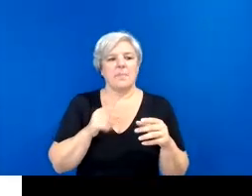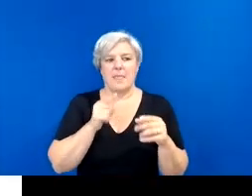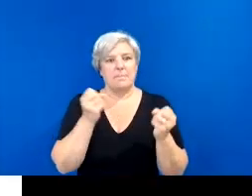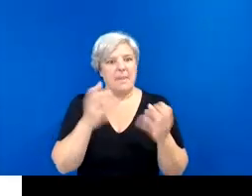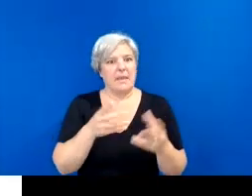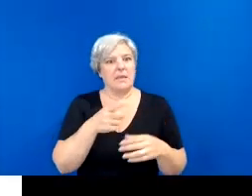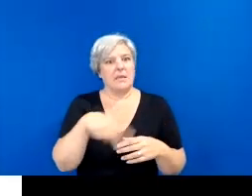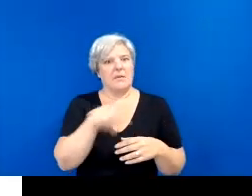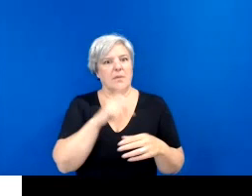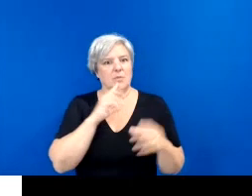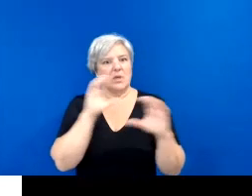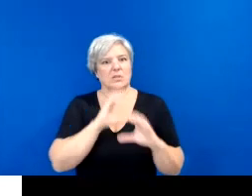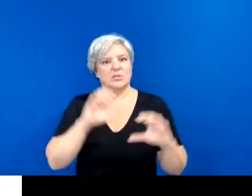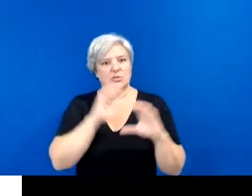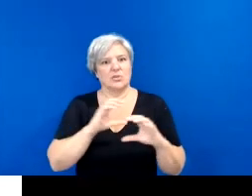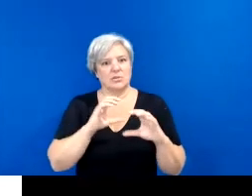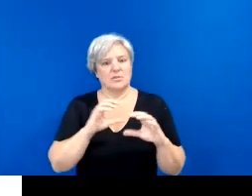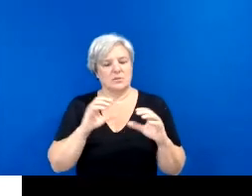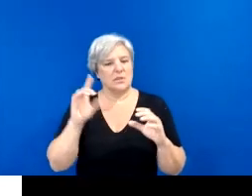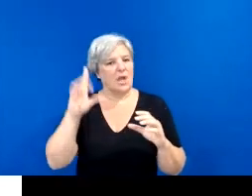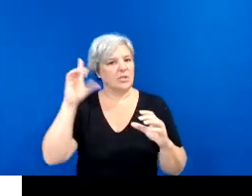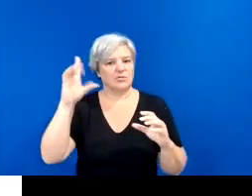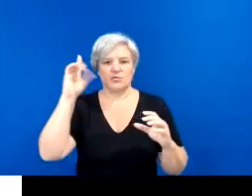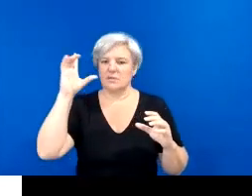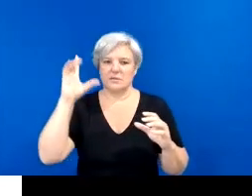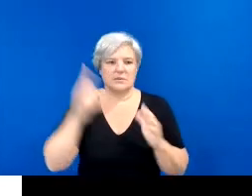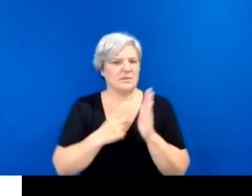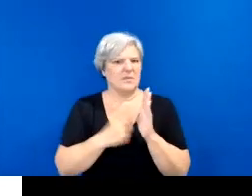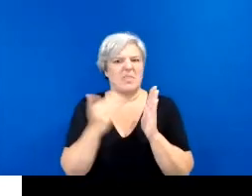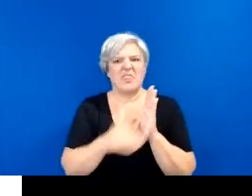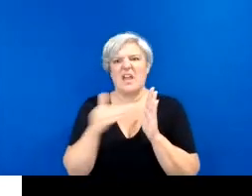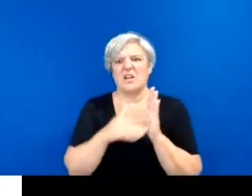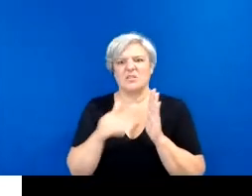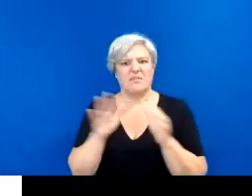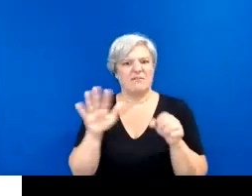You can search hundreds, sometimes thousands of full textbooks